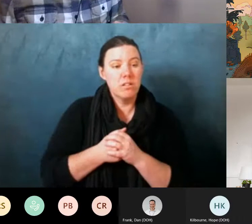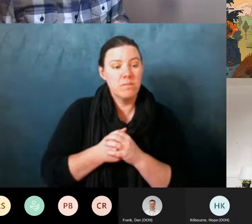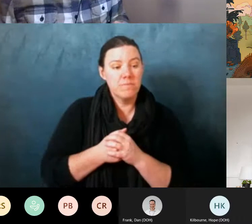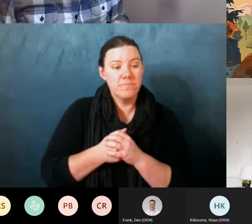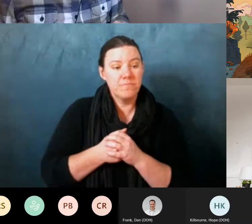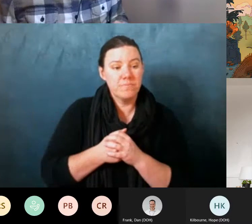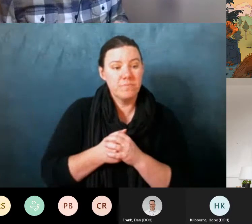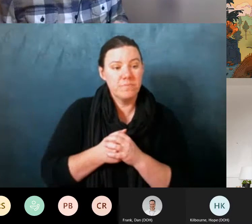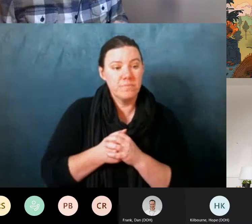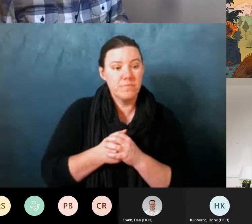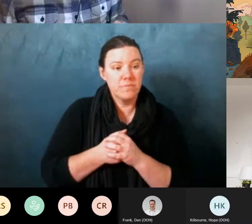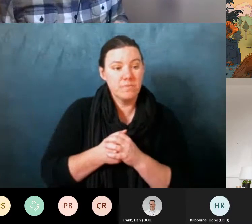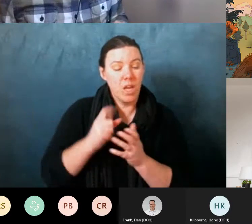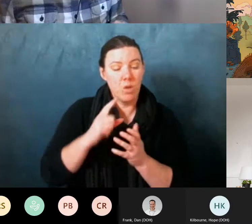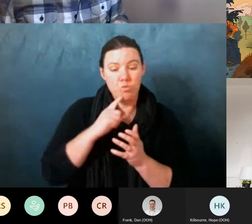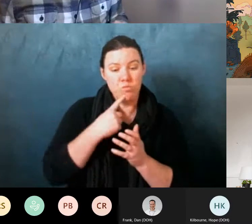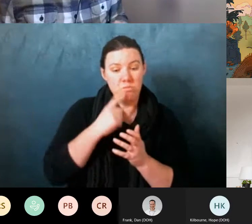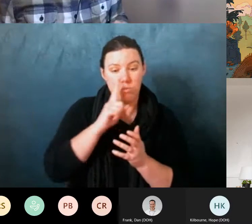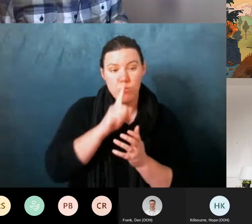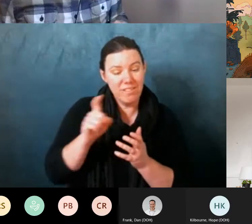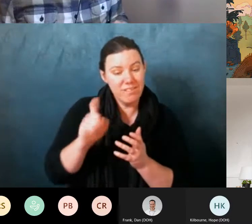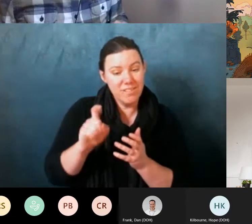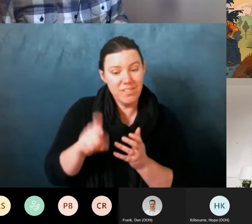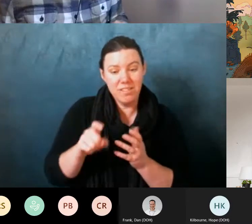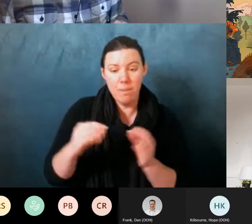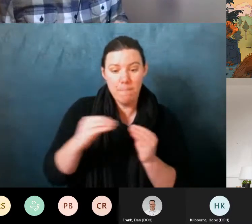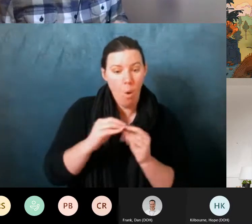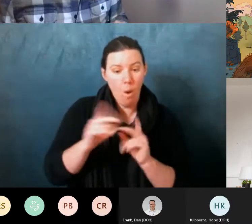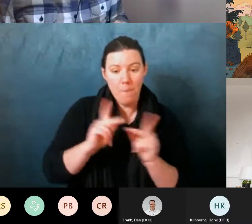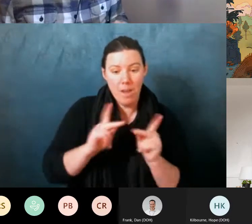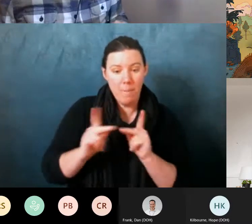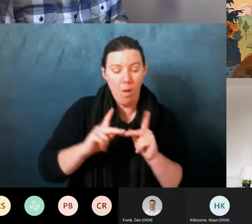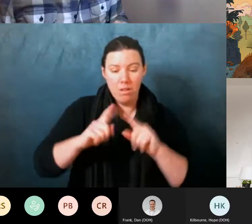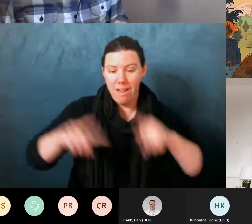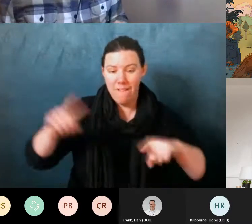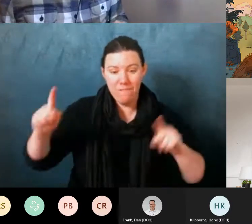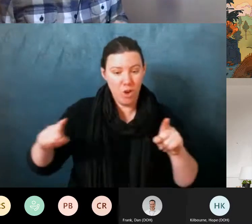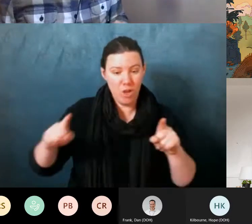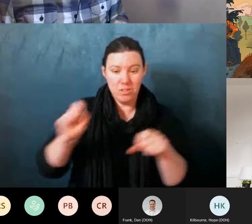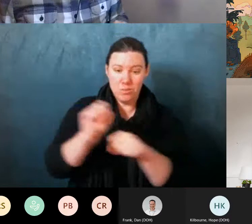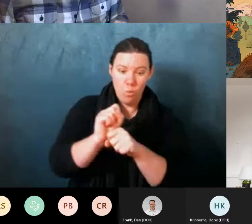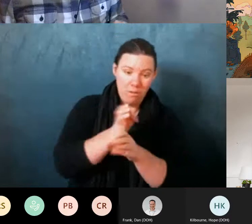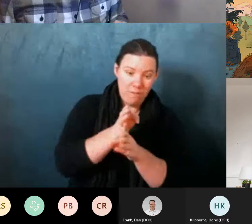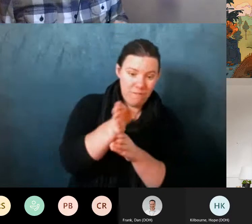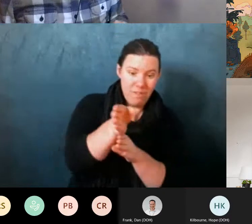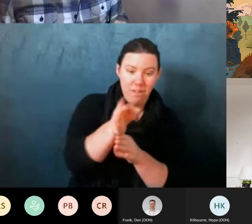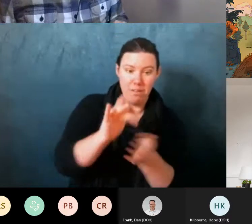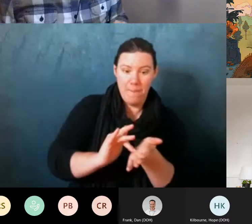because I think a lot of times, the people don't look like you, it's hard to relate to them. And it's frustrating being a woman of color.